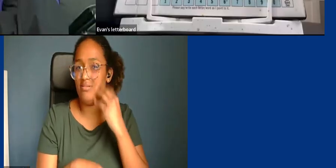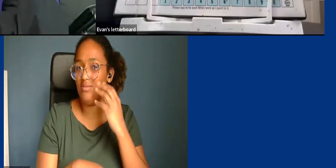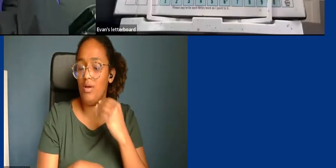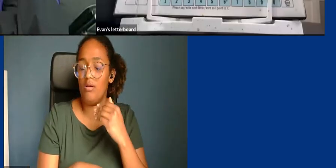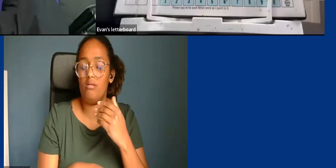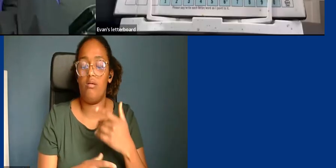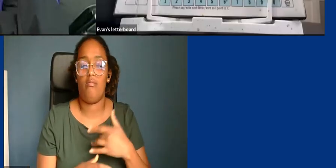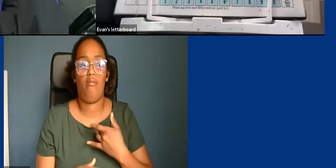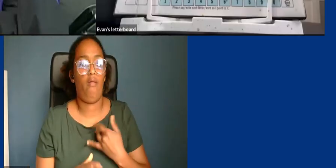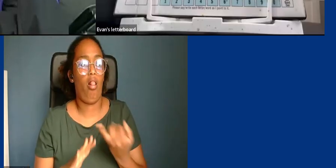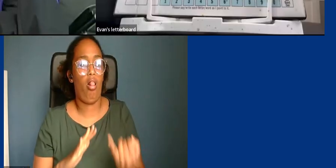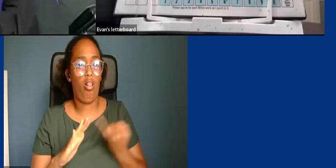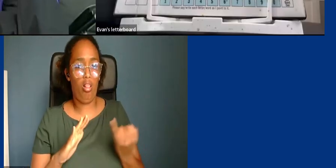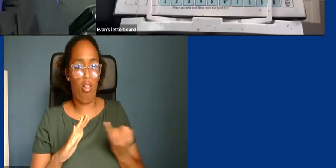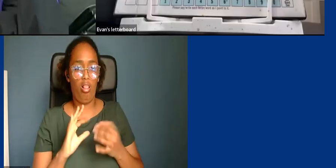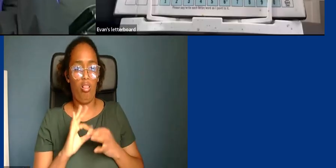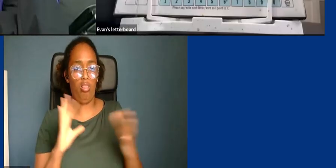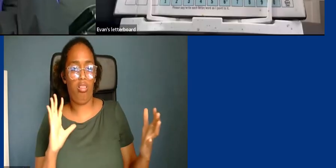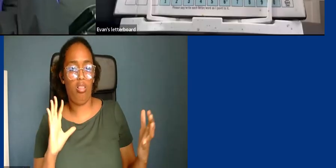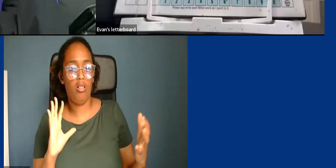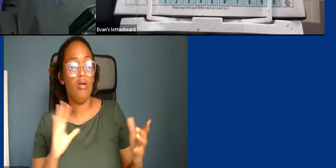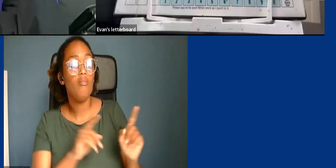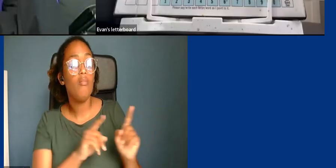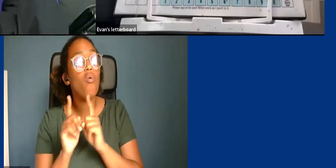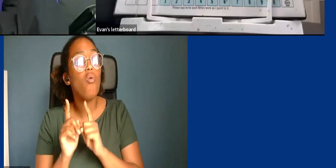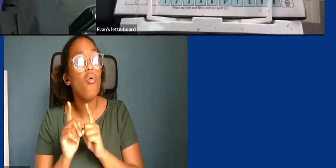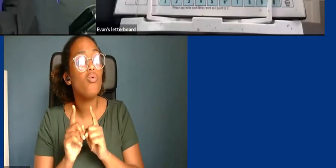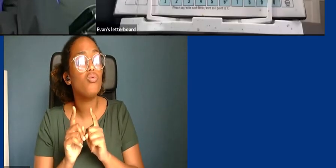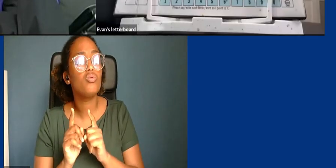but it also made me think of other people who might be